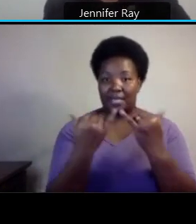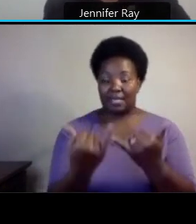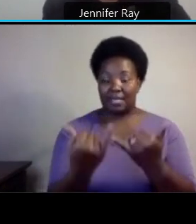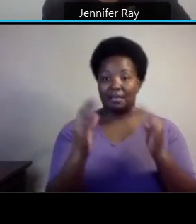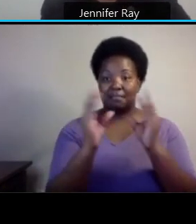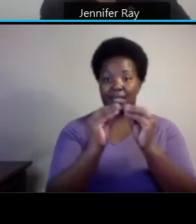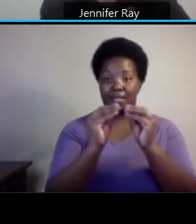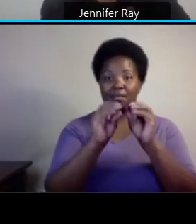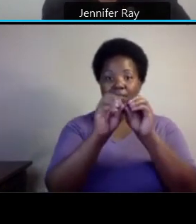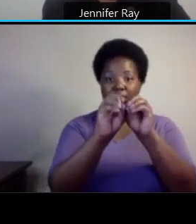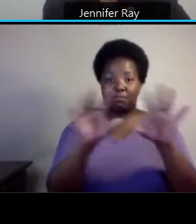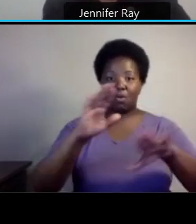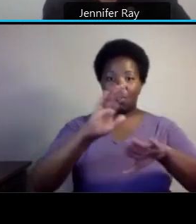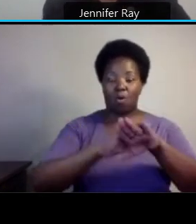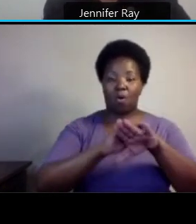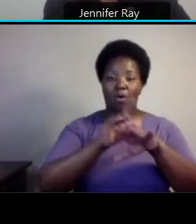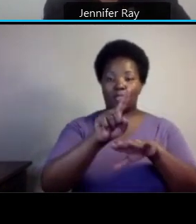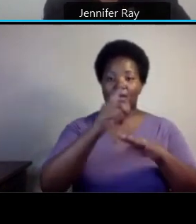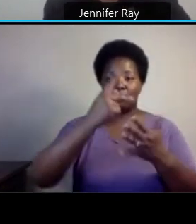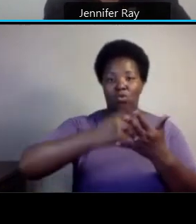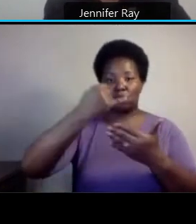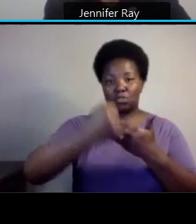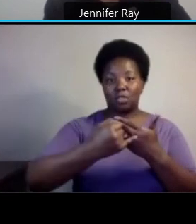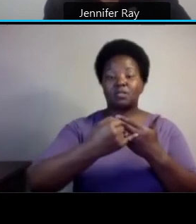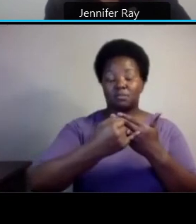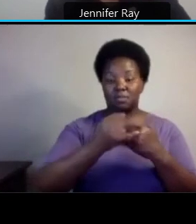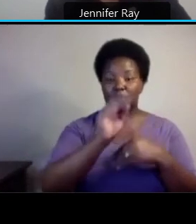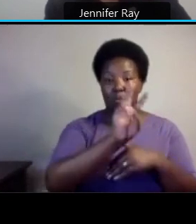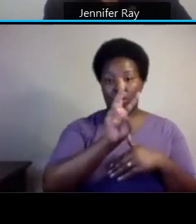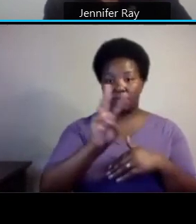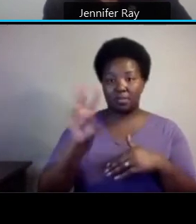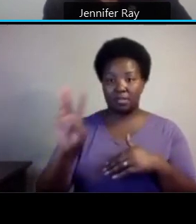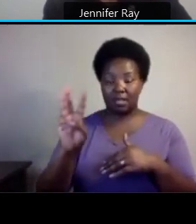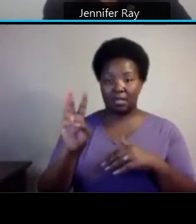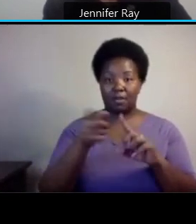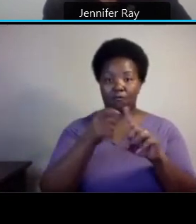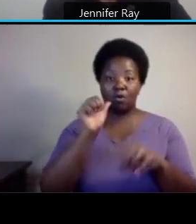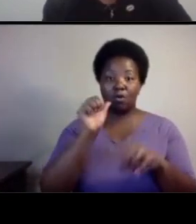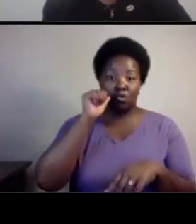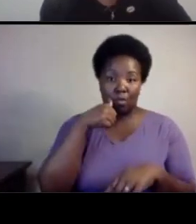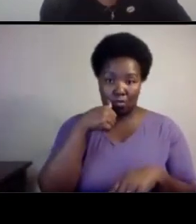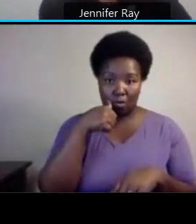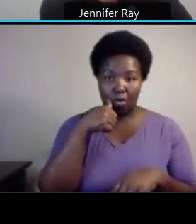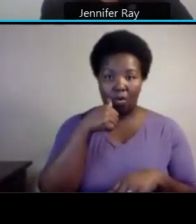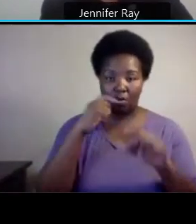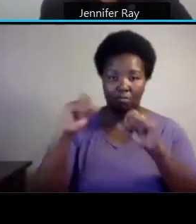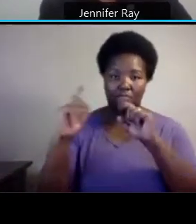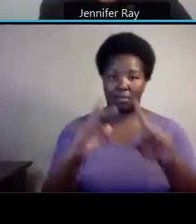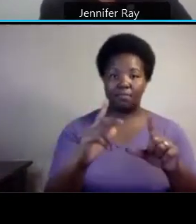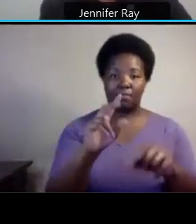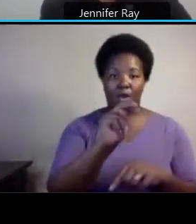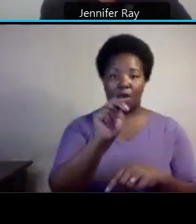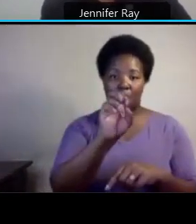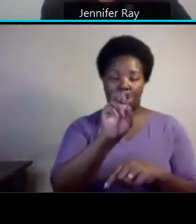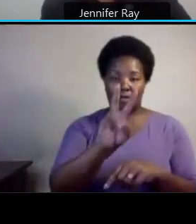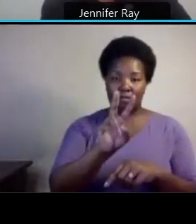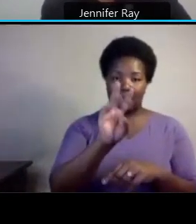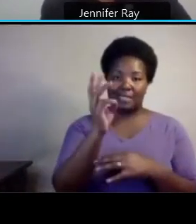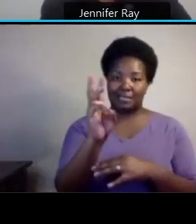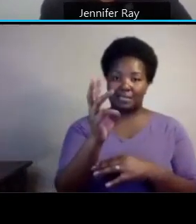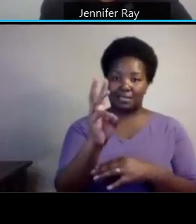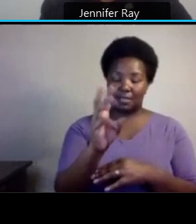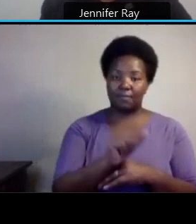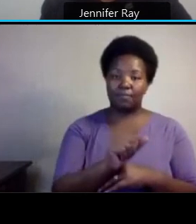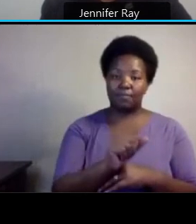be placed on the project website uh as of tomorrow uh november 16th when we exit this webex you will